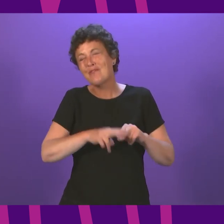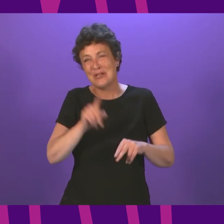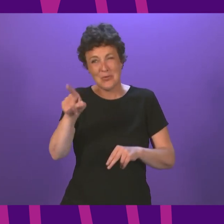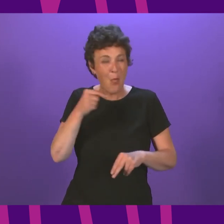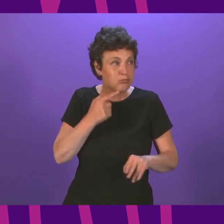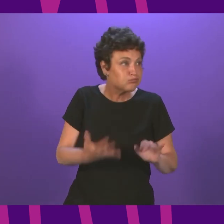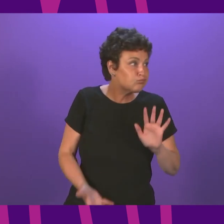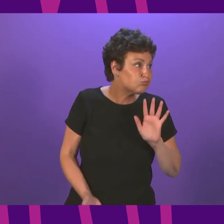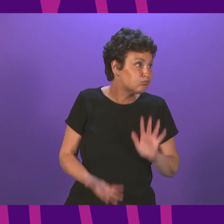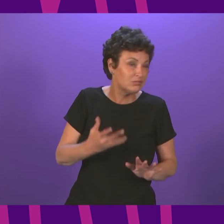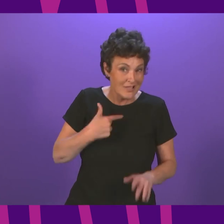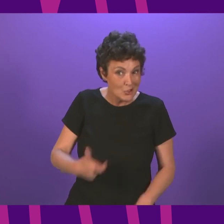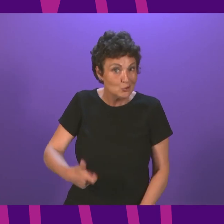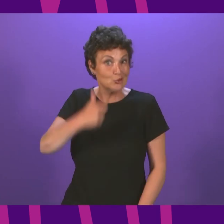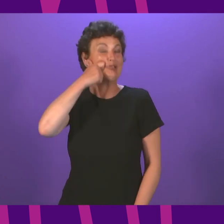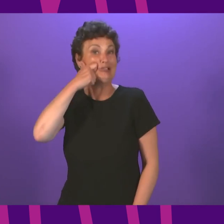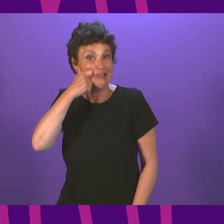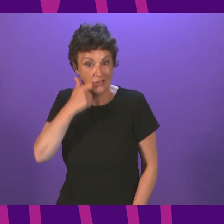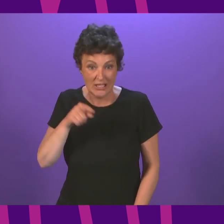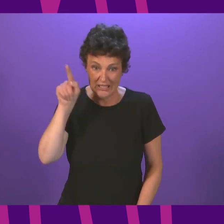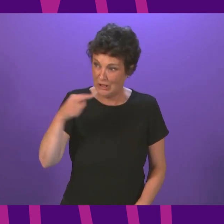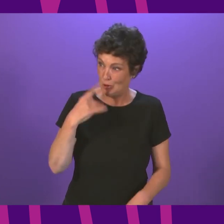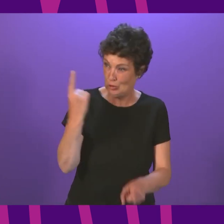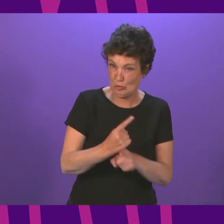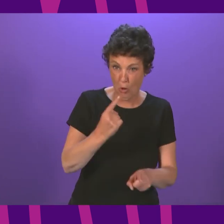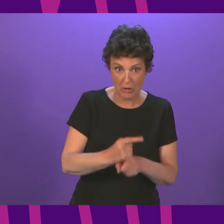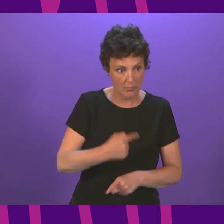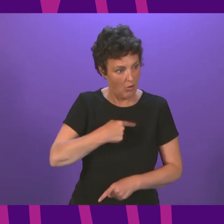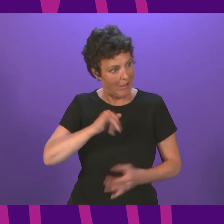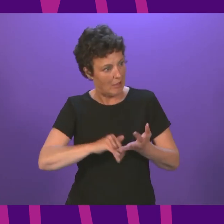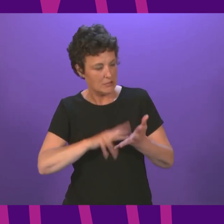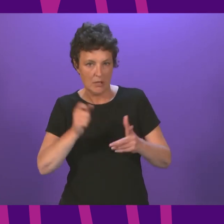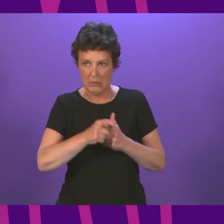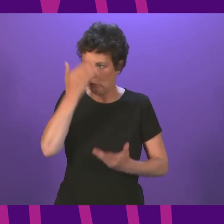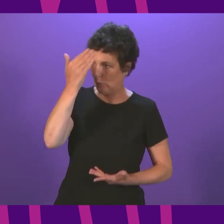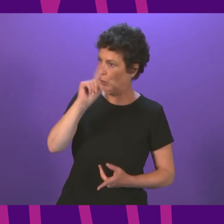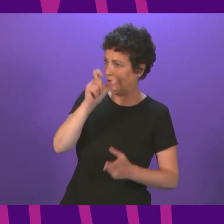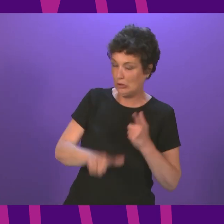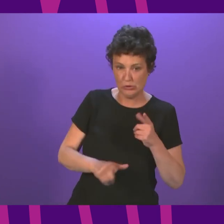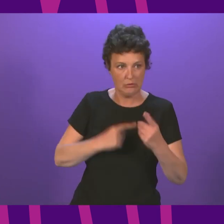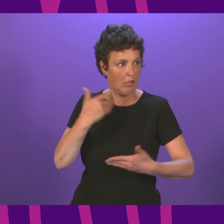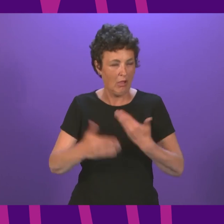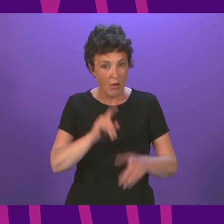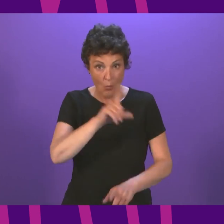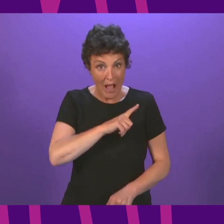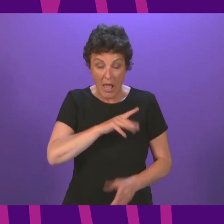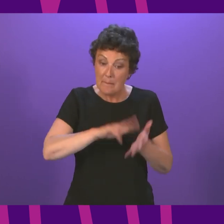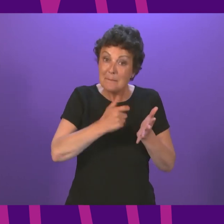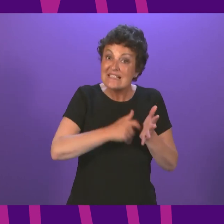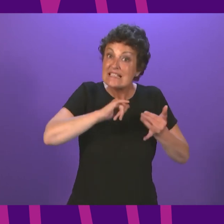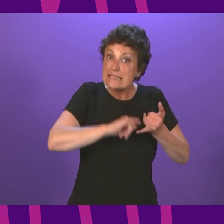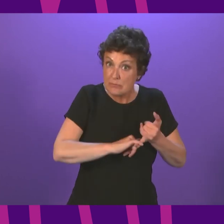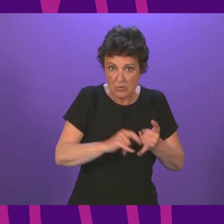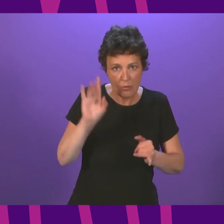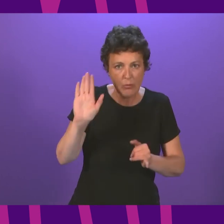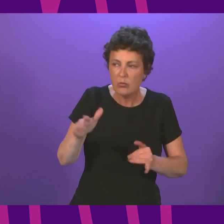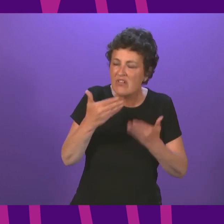The next item of business is consideration of Scottish Parliamentary Corporate Body motion